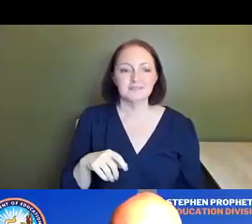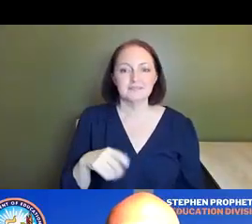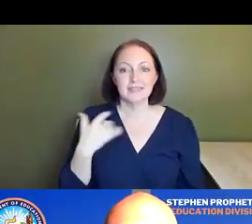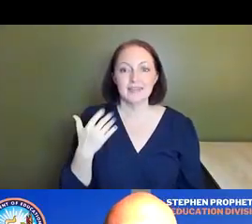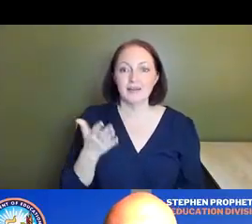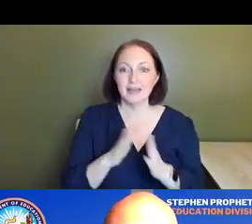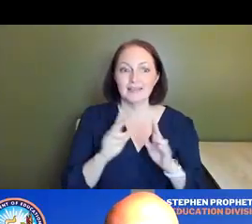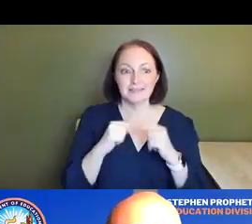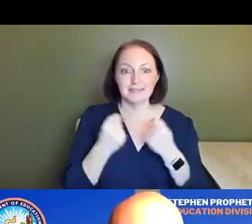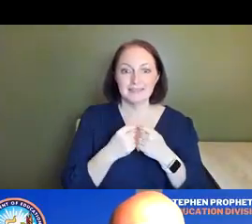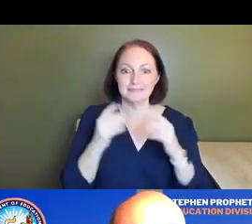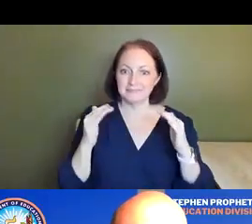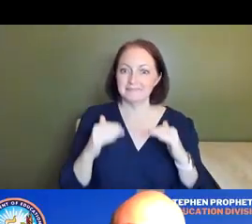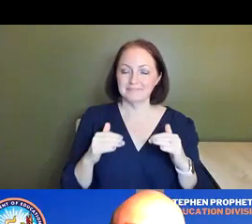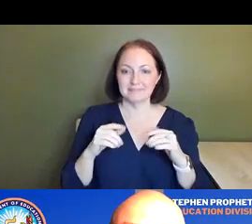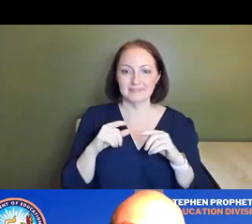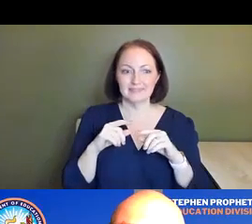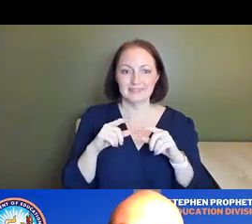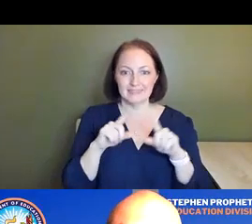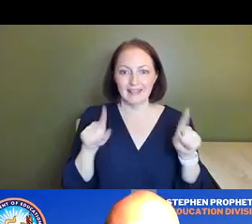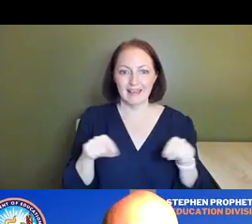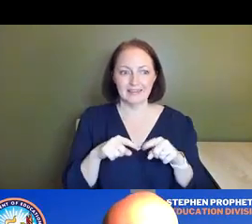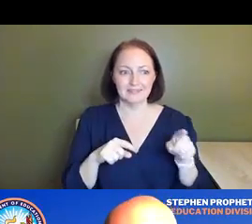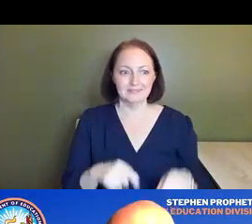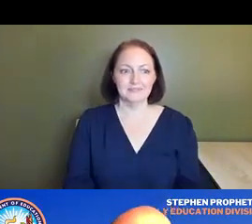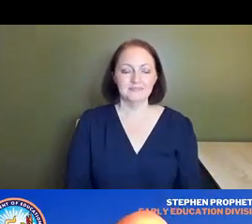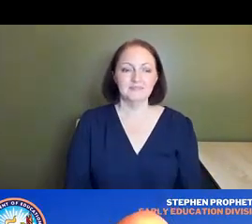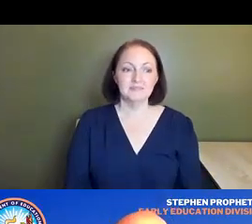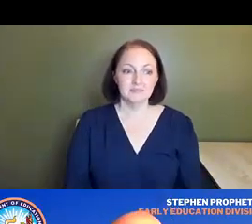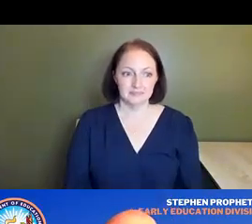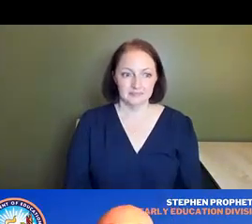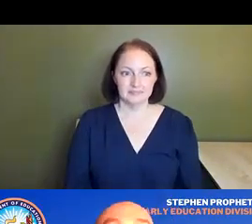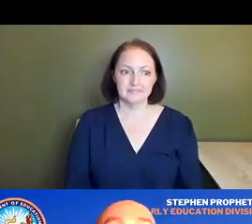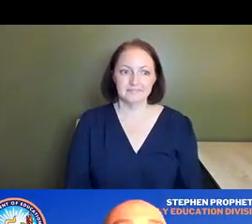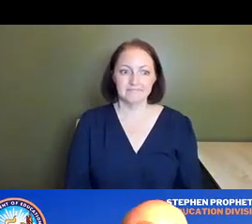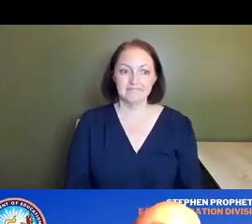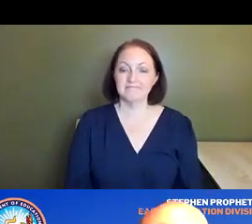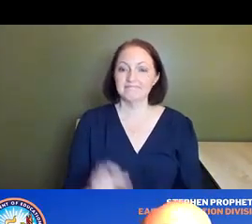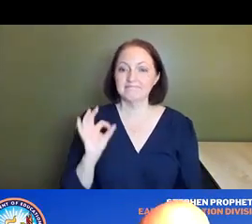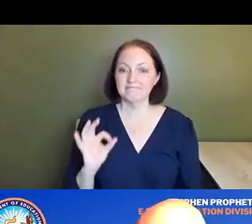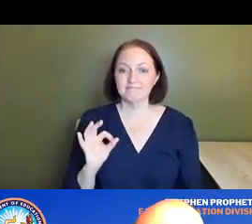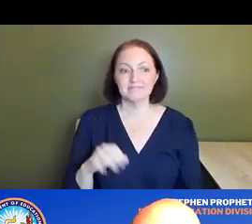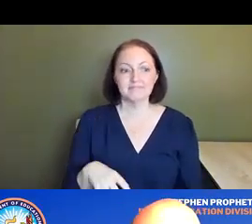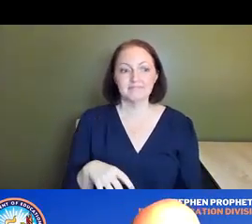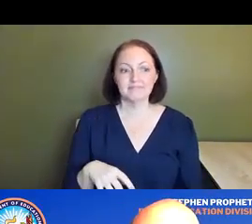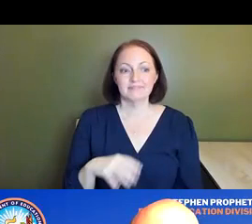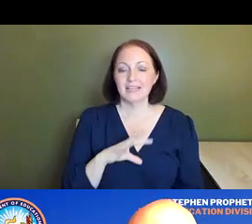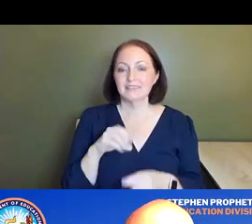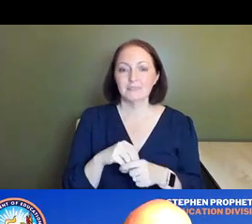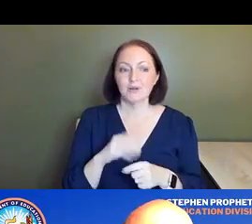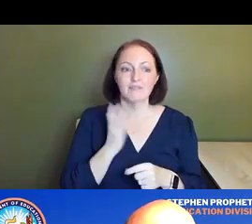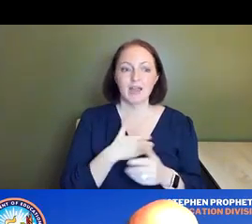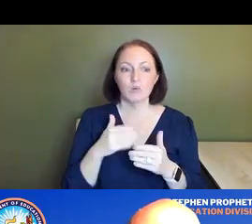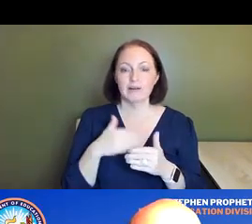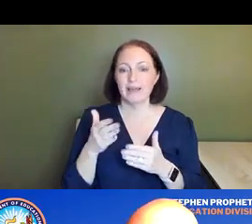move us to our next slide please. Thank you. Perfect. So as part of our next phase we're